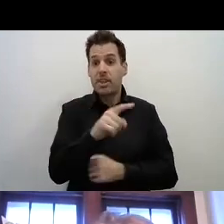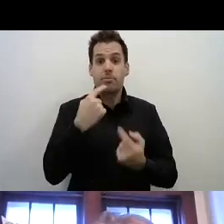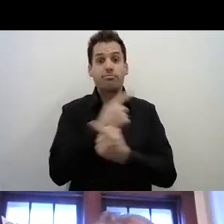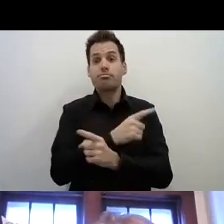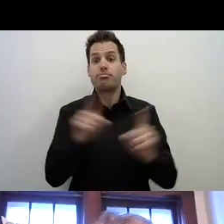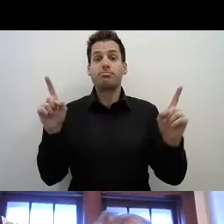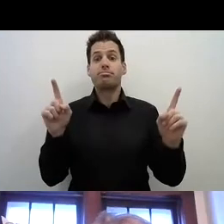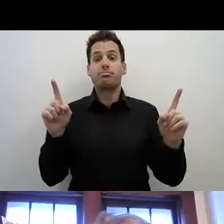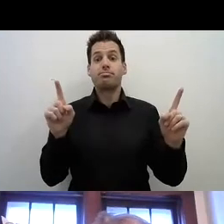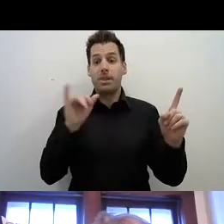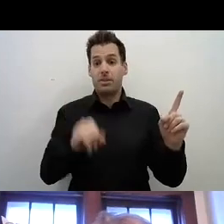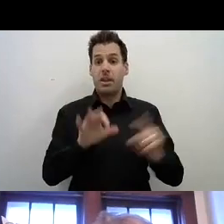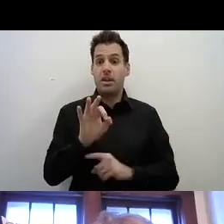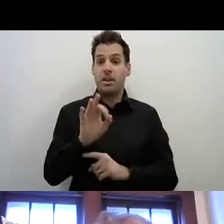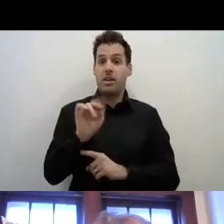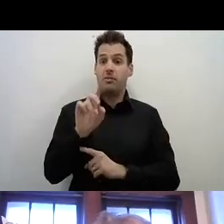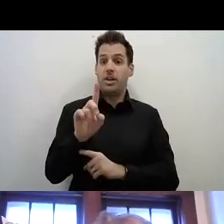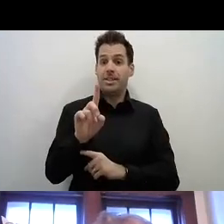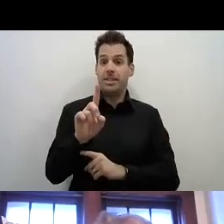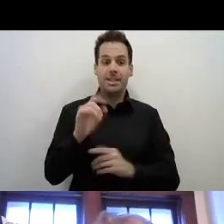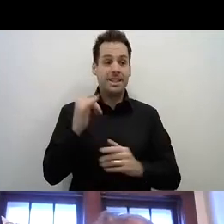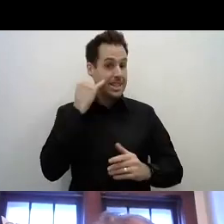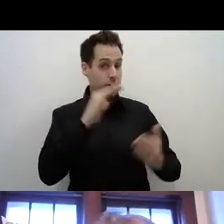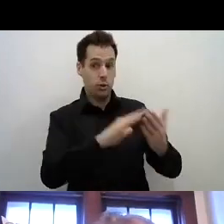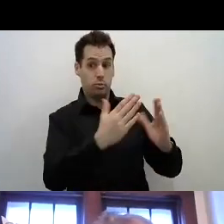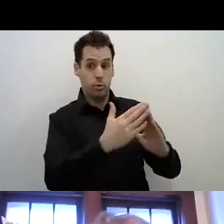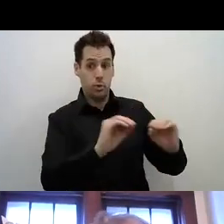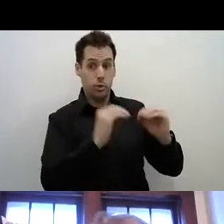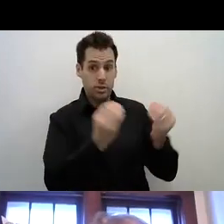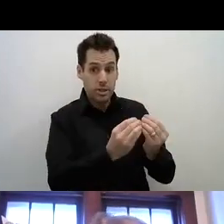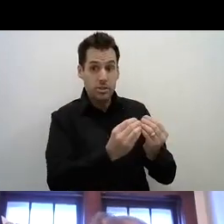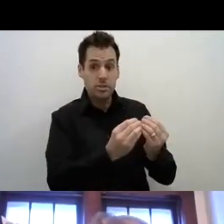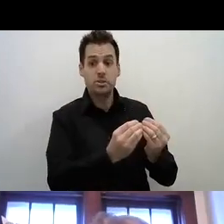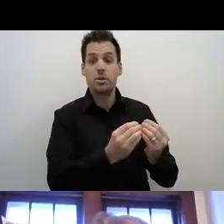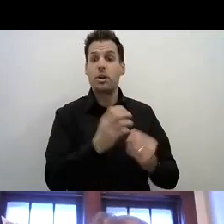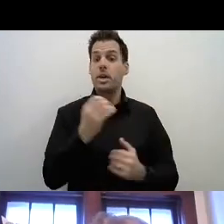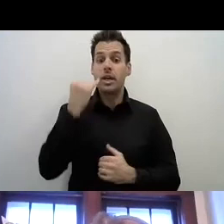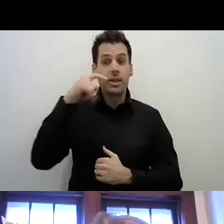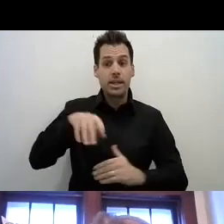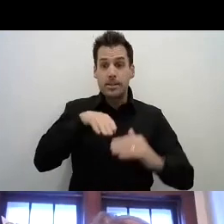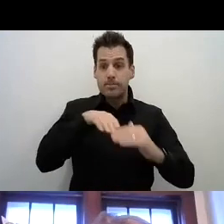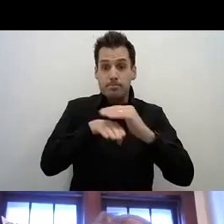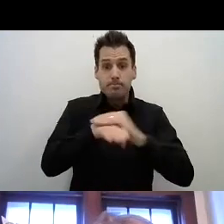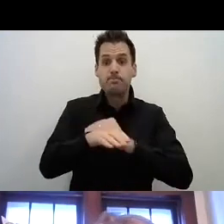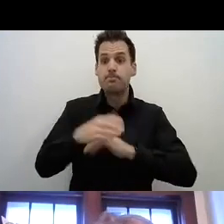fund that that helps community organizations including for accessibility renovations so please